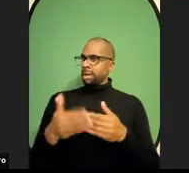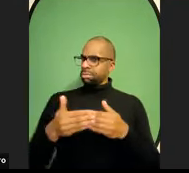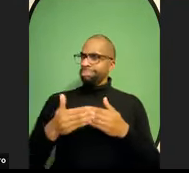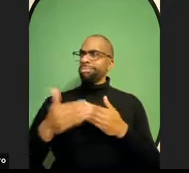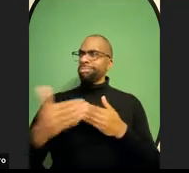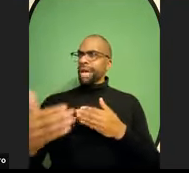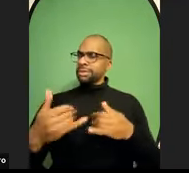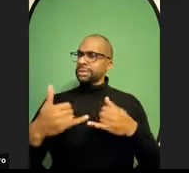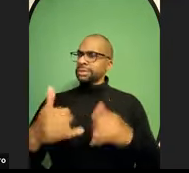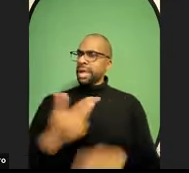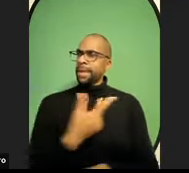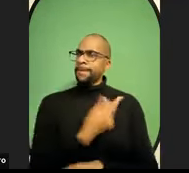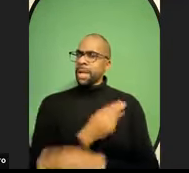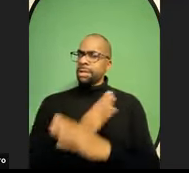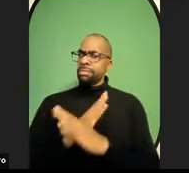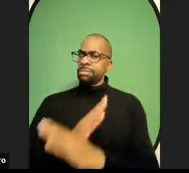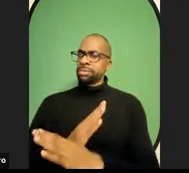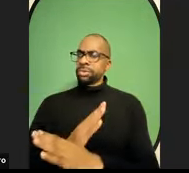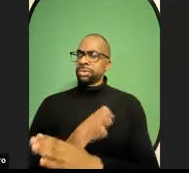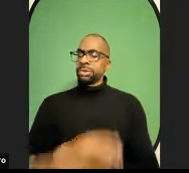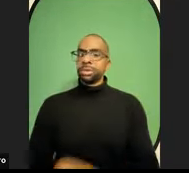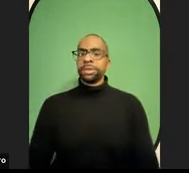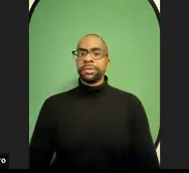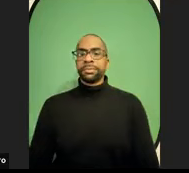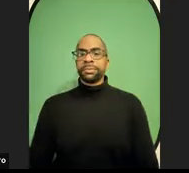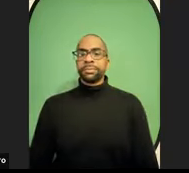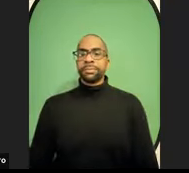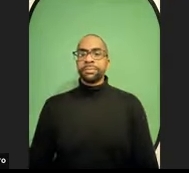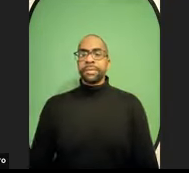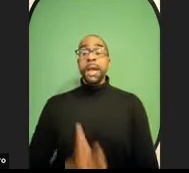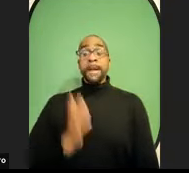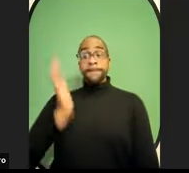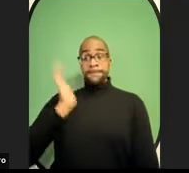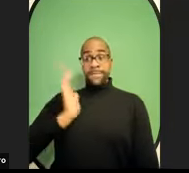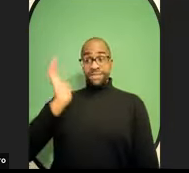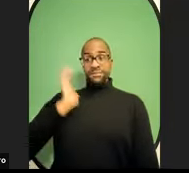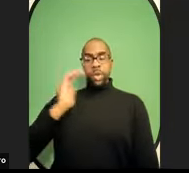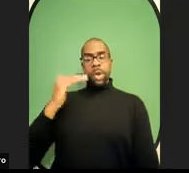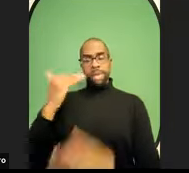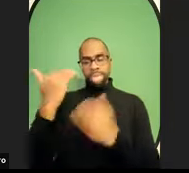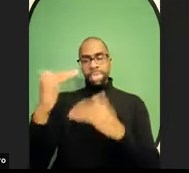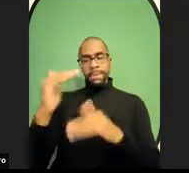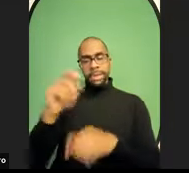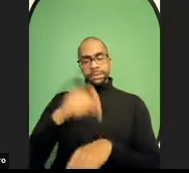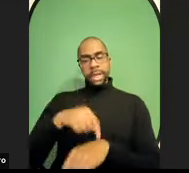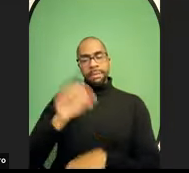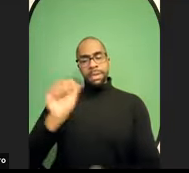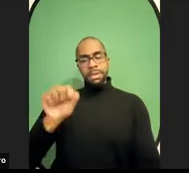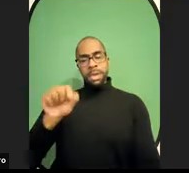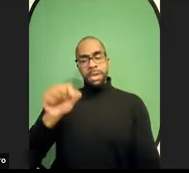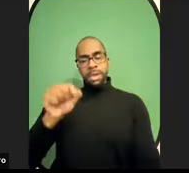was that the case or is it now like a mainstay. it now like a mainstay it now like a mainstay. So know that is the case So know that is the case, it was very limited time and I'm trying